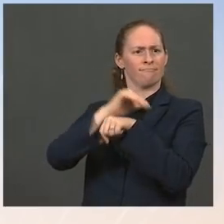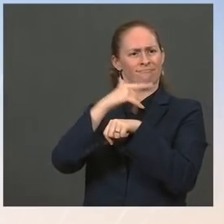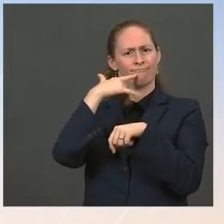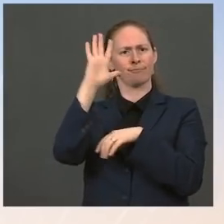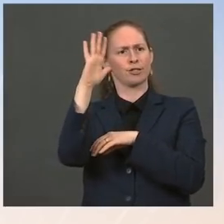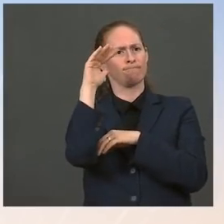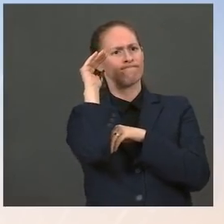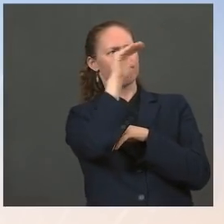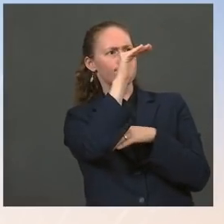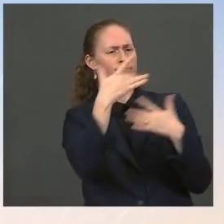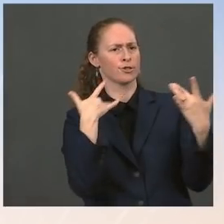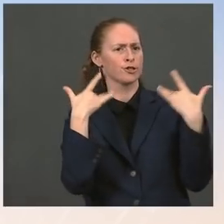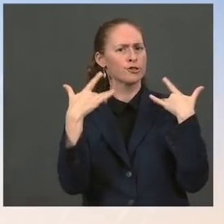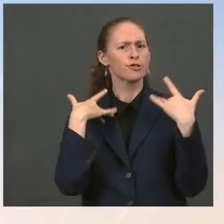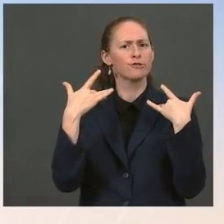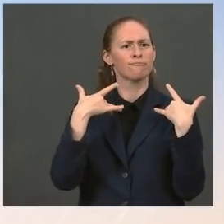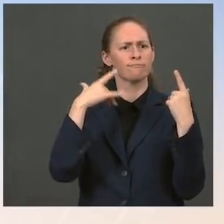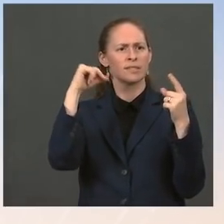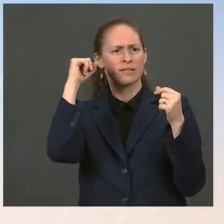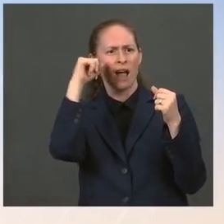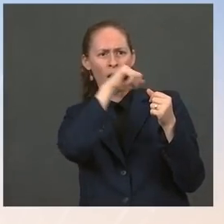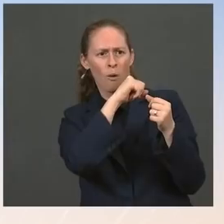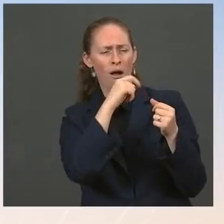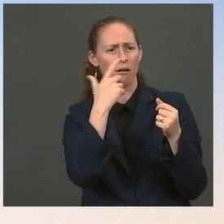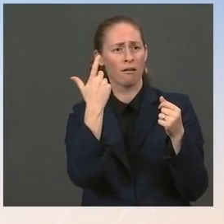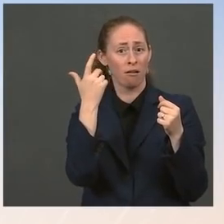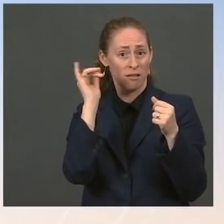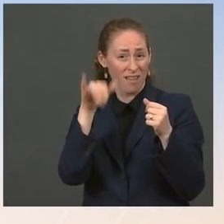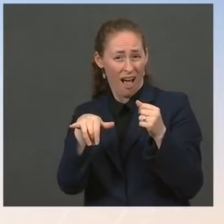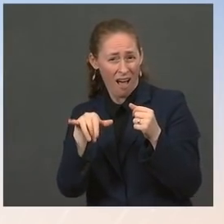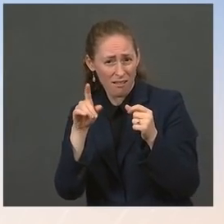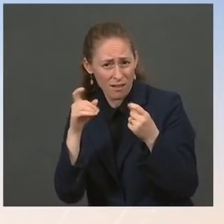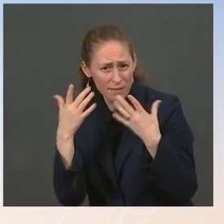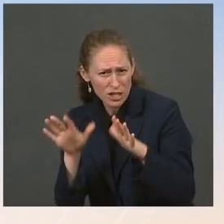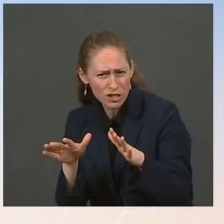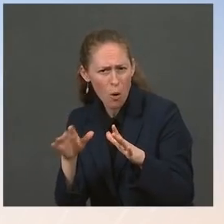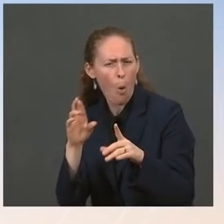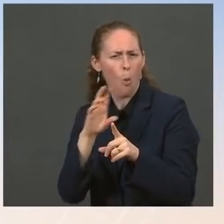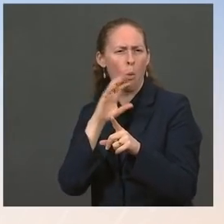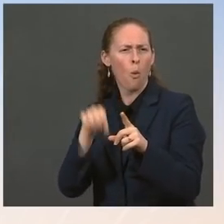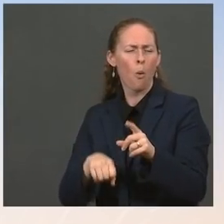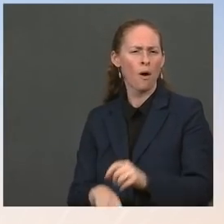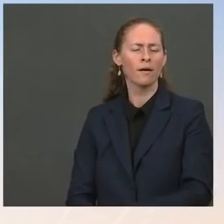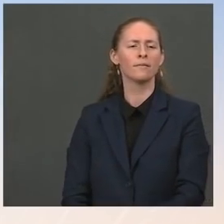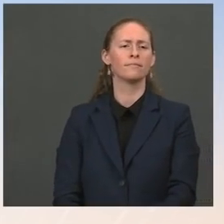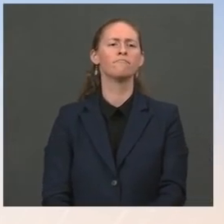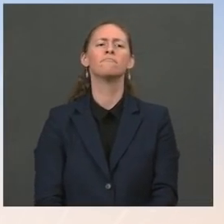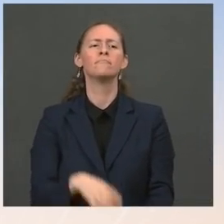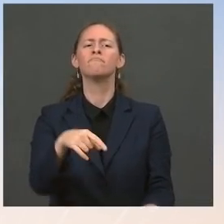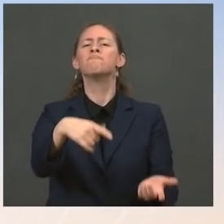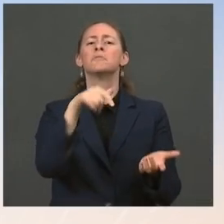And what exactly did he tell him? Ms. Psaki: So just -- you didn't ask this, but some others have asked us -- he did not have a new call that you're not aware of. The Press: Okay. Okay.